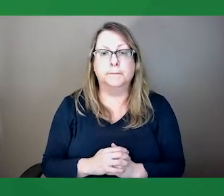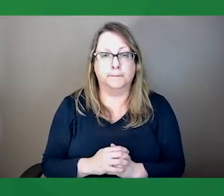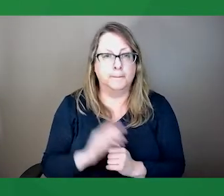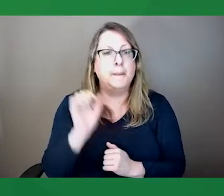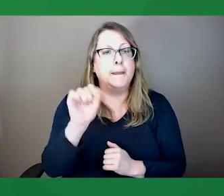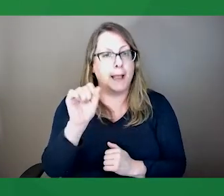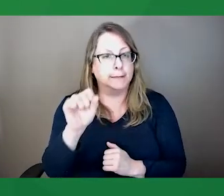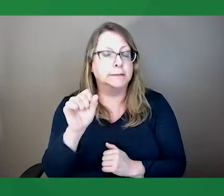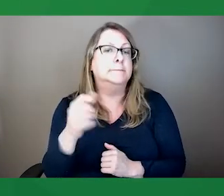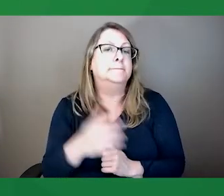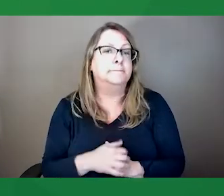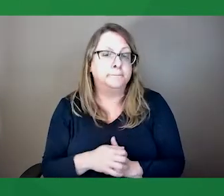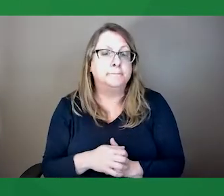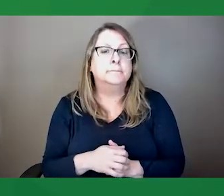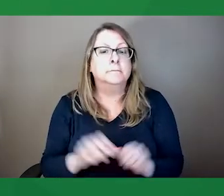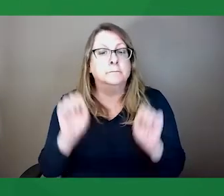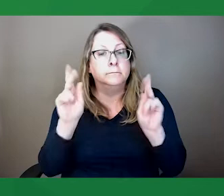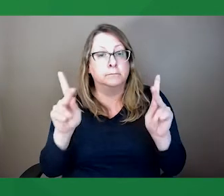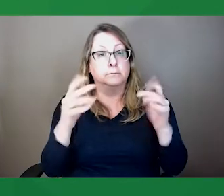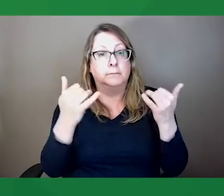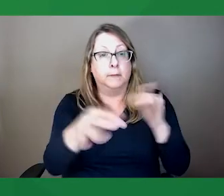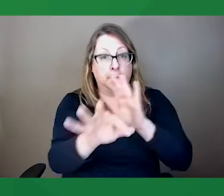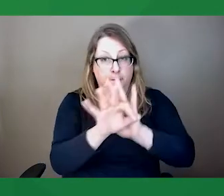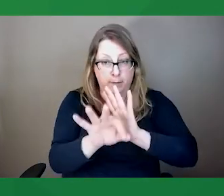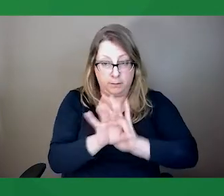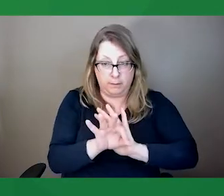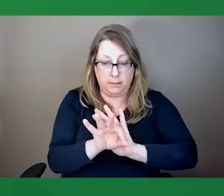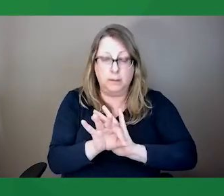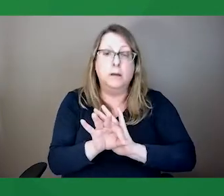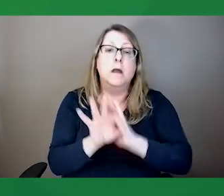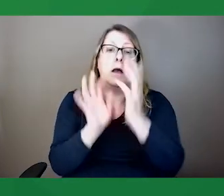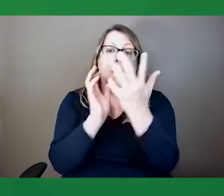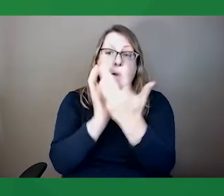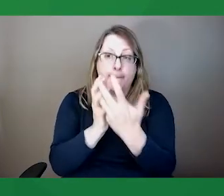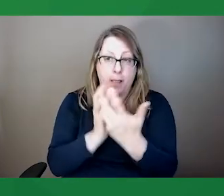Yes. The next one is now once you have selected the specific compliance,